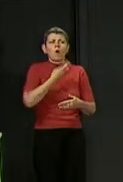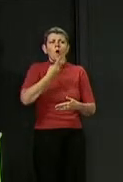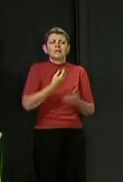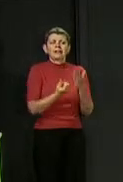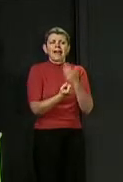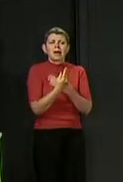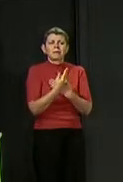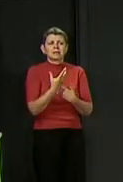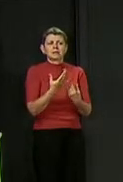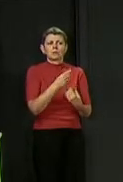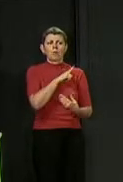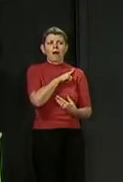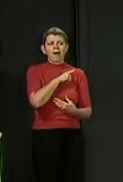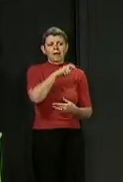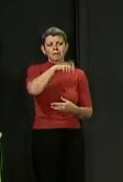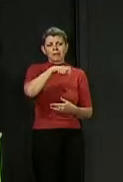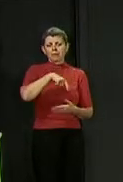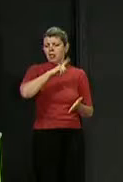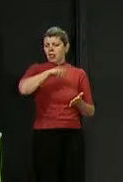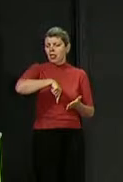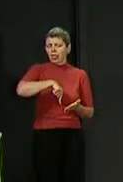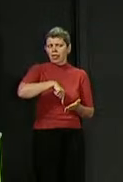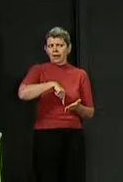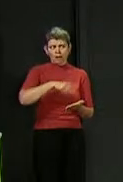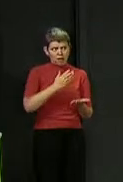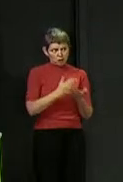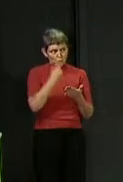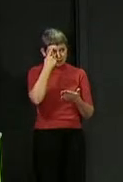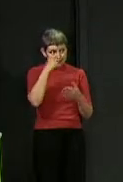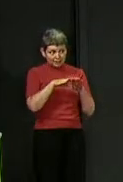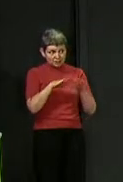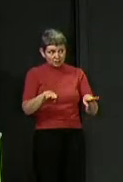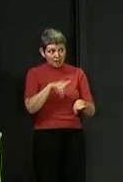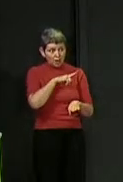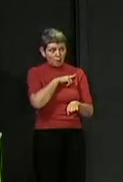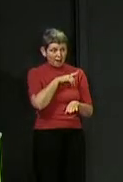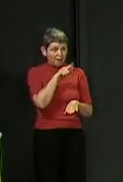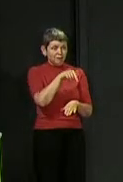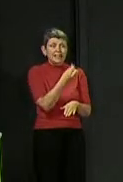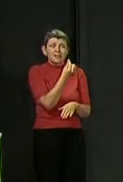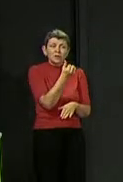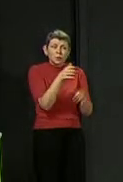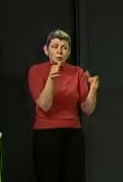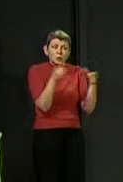like that when it comes to a very small cluster like this? And where even if some people perhaps